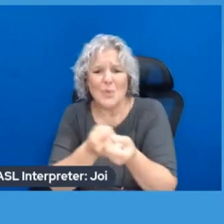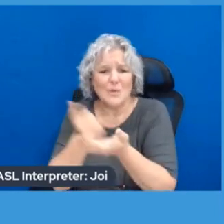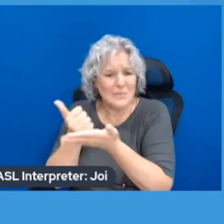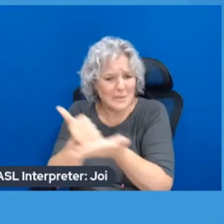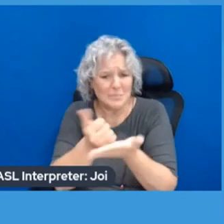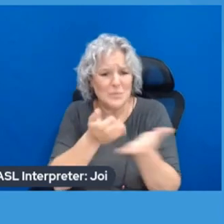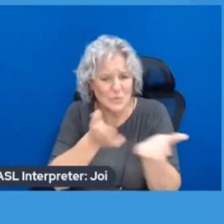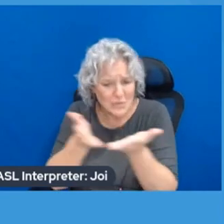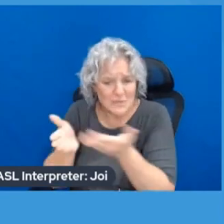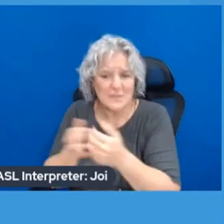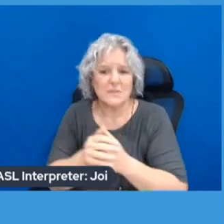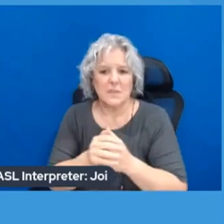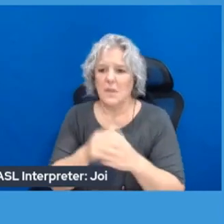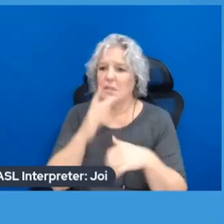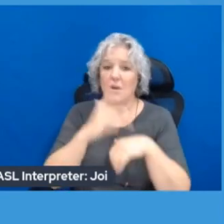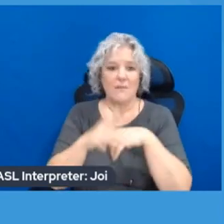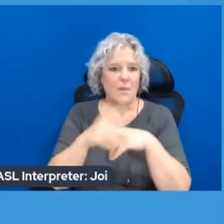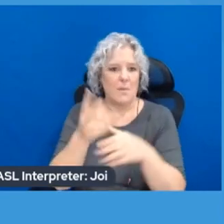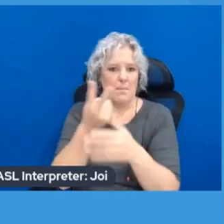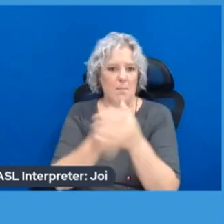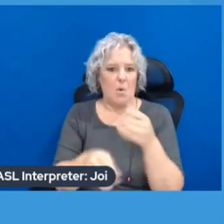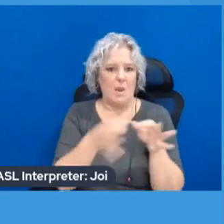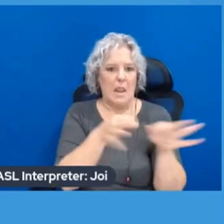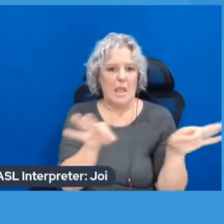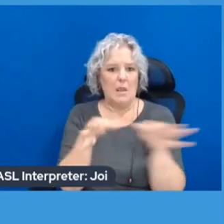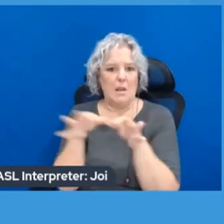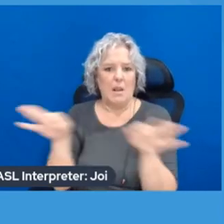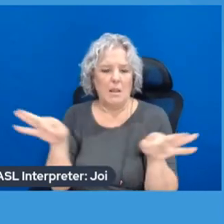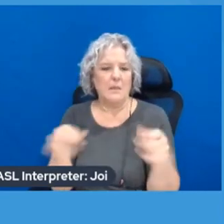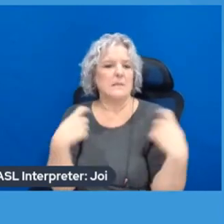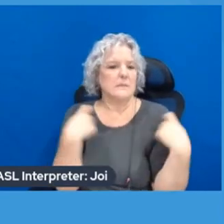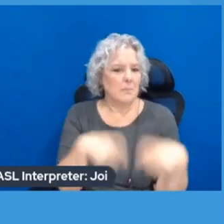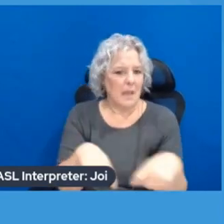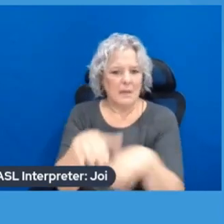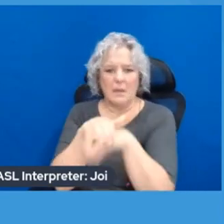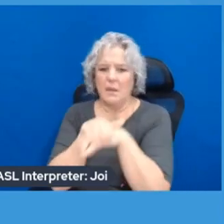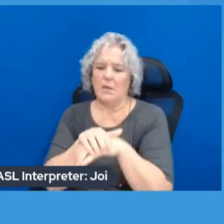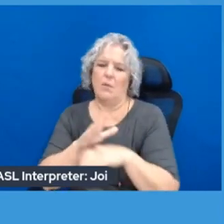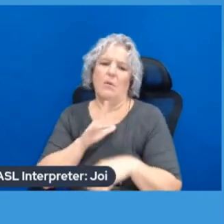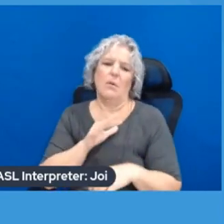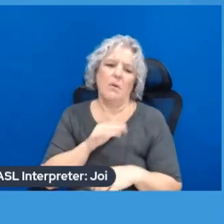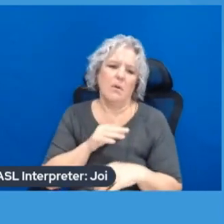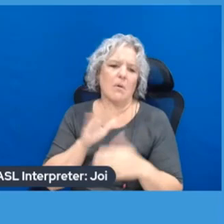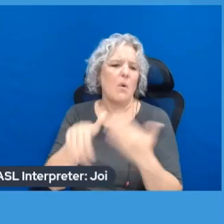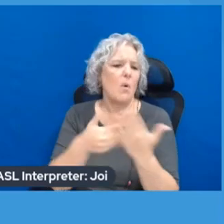are available in both languages, again, Spanish and English. So our students during their practical